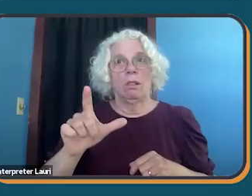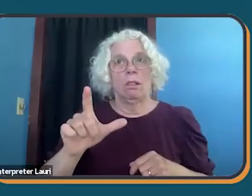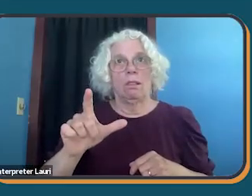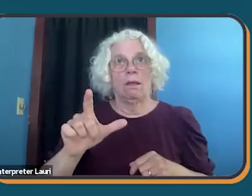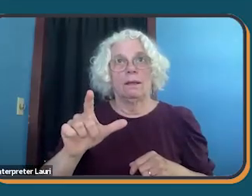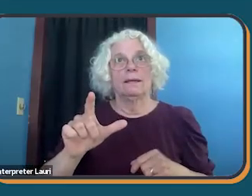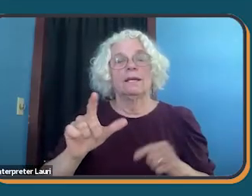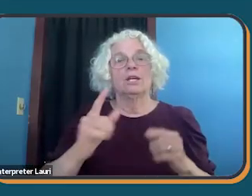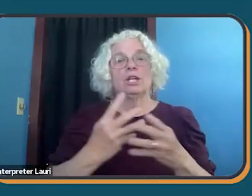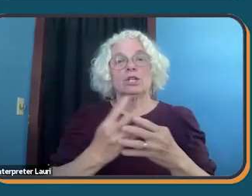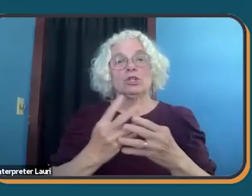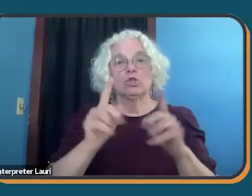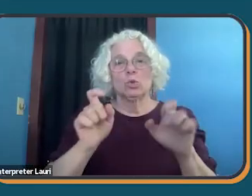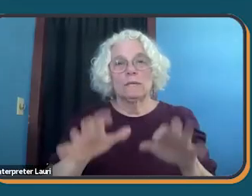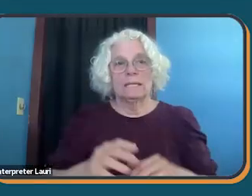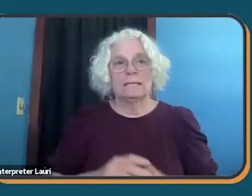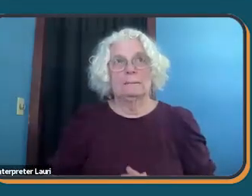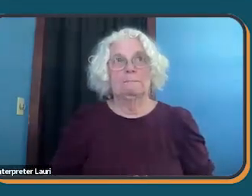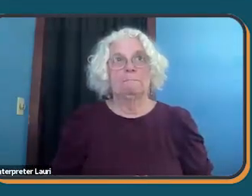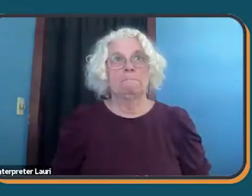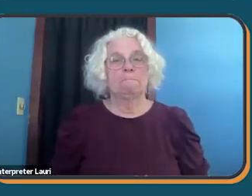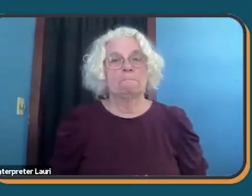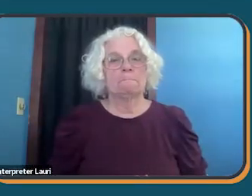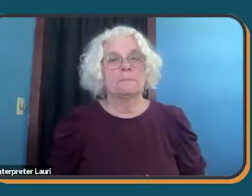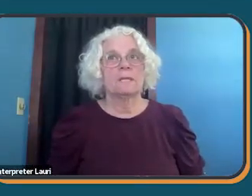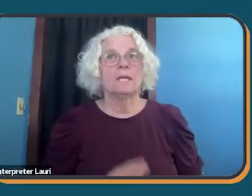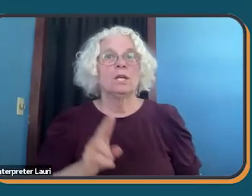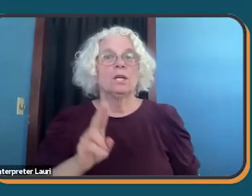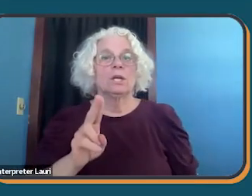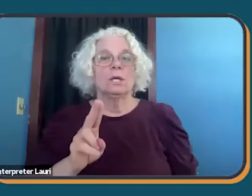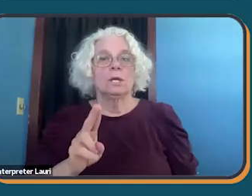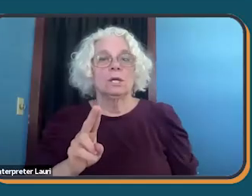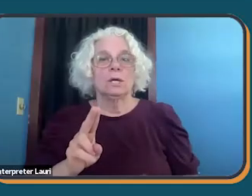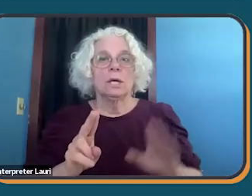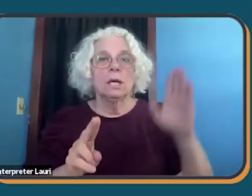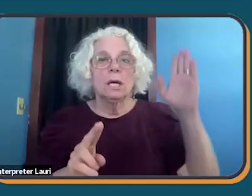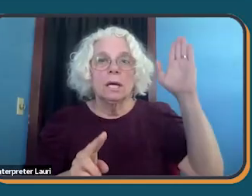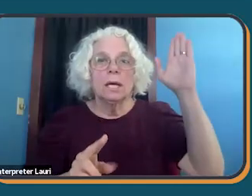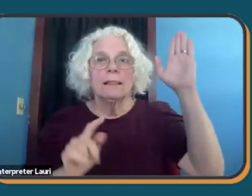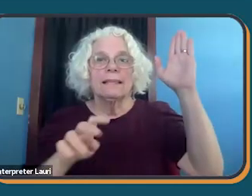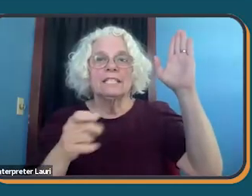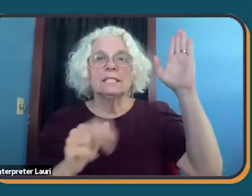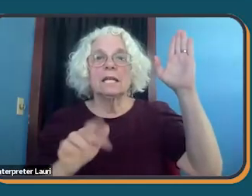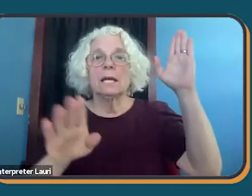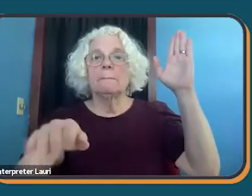has some unique preparation challenges, so let's get into it.